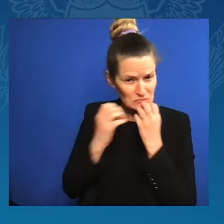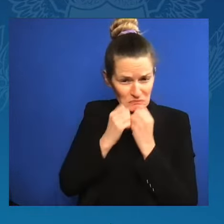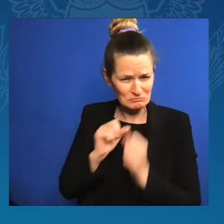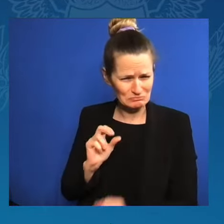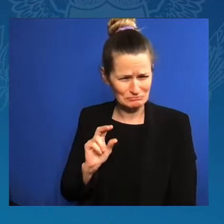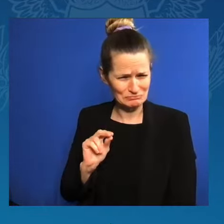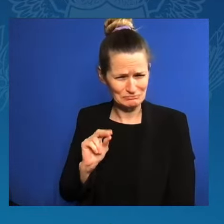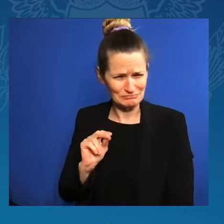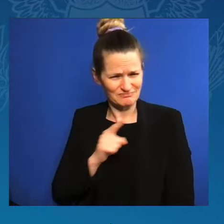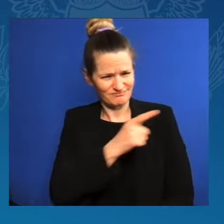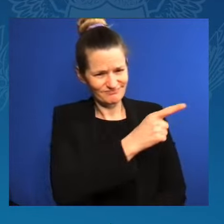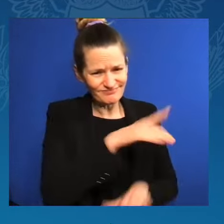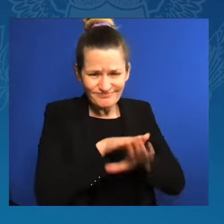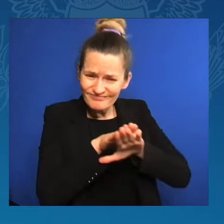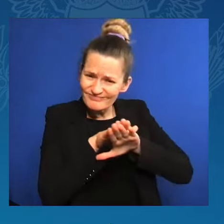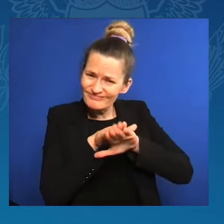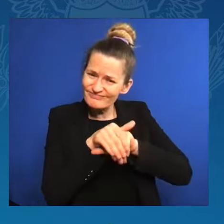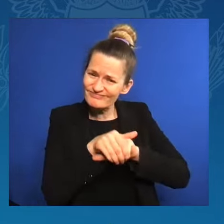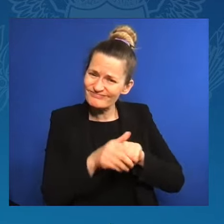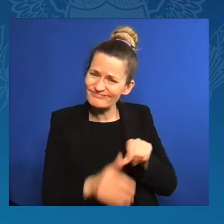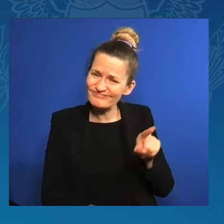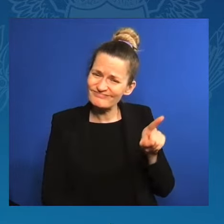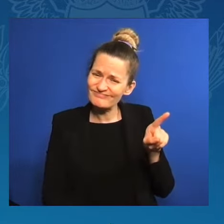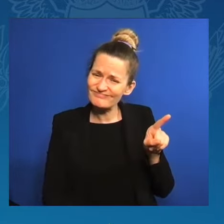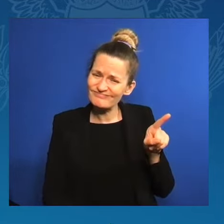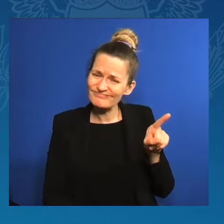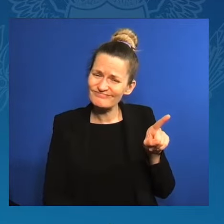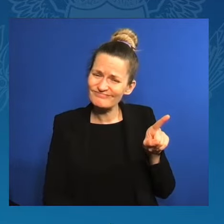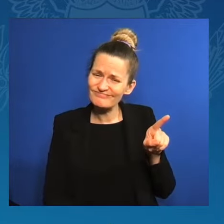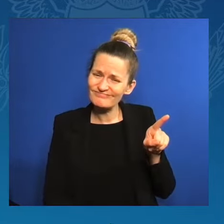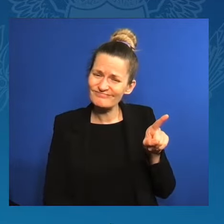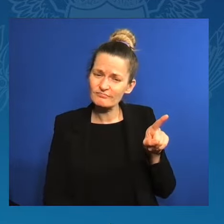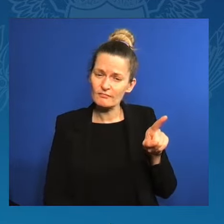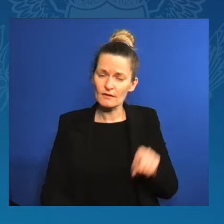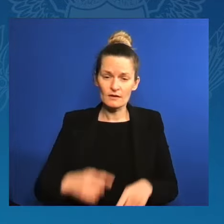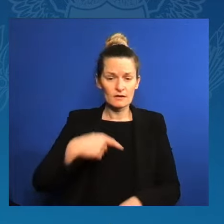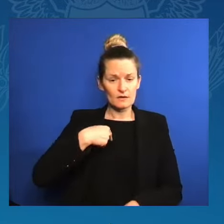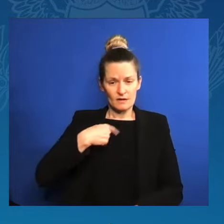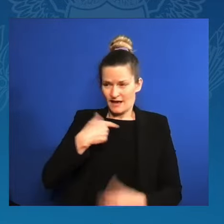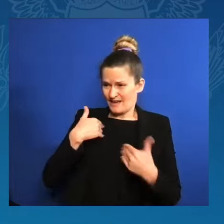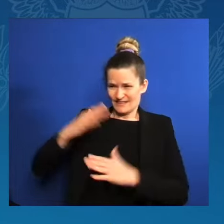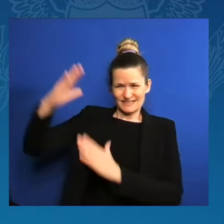In the top ten states in our country with the highest rates of maternal mortality,